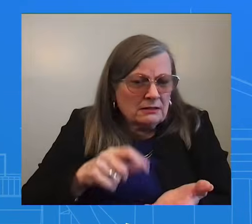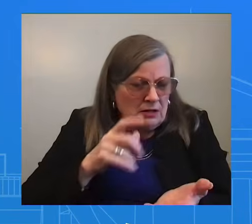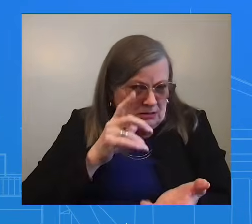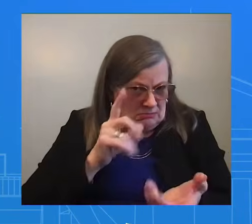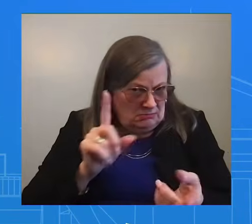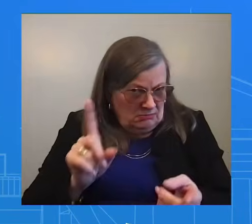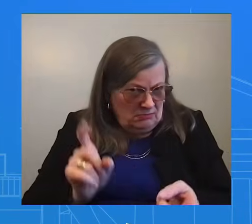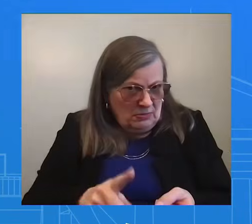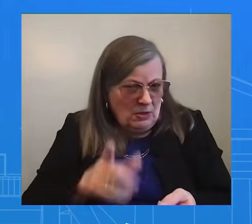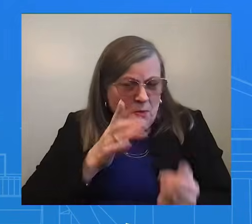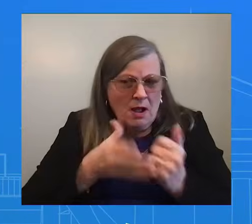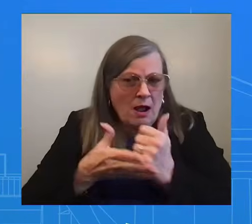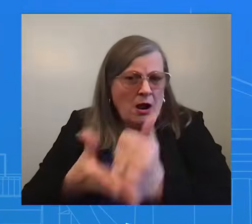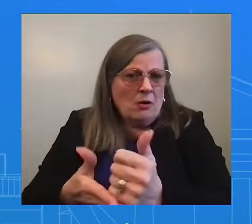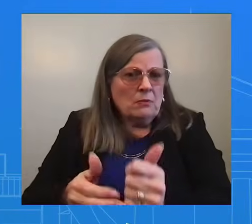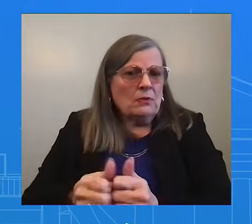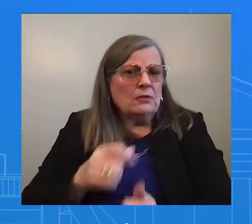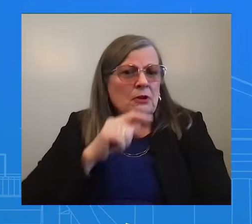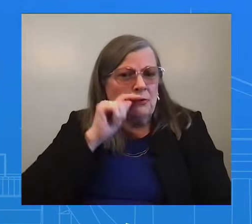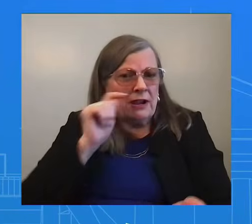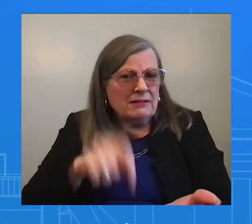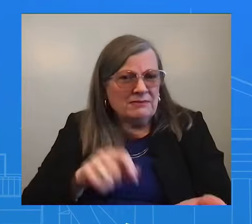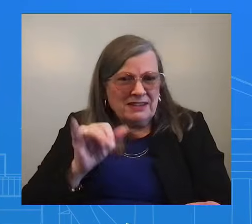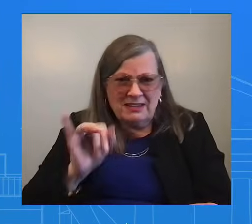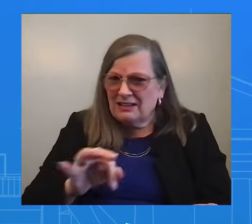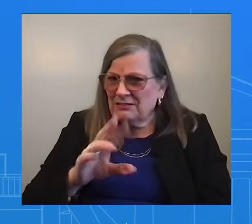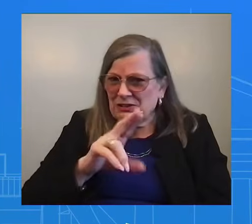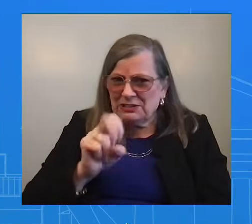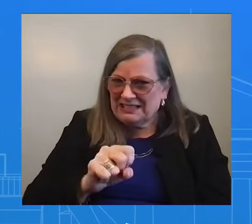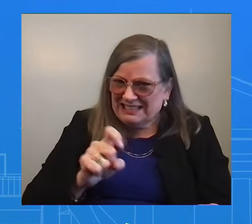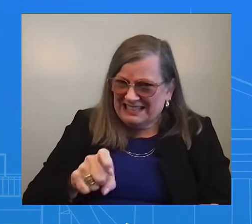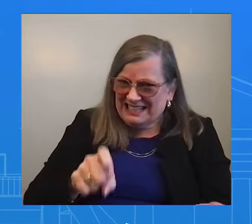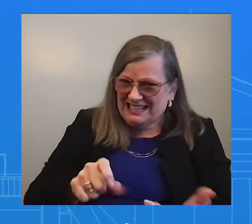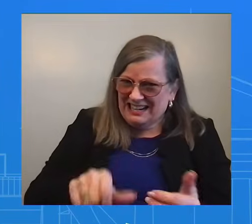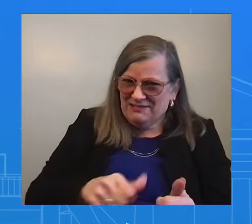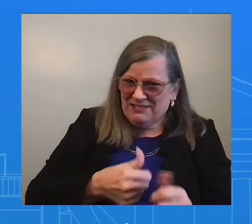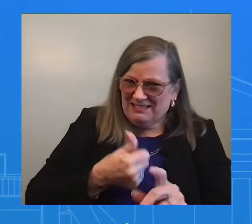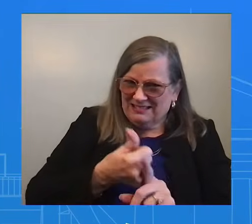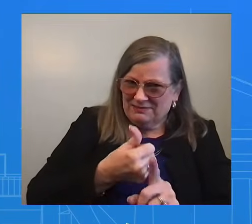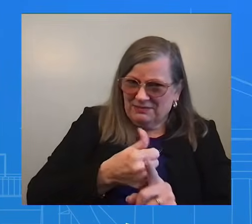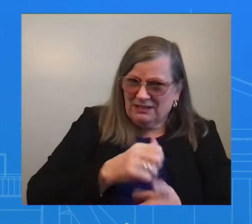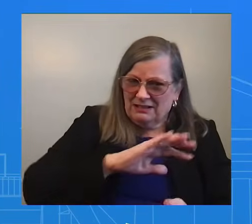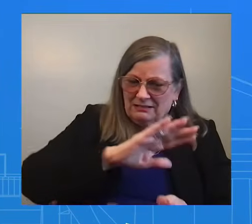doesn't replenish its own stocks. Ms. Jean-Pierre: Look, what I can tell you is we're doing --